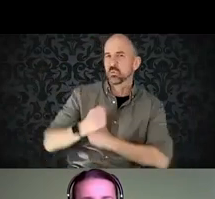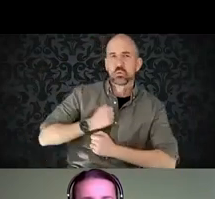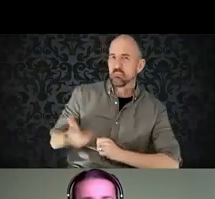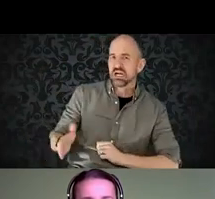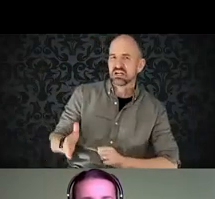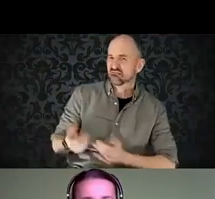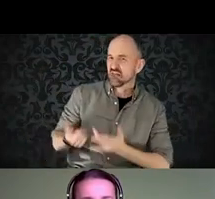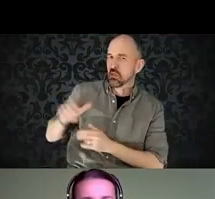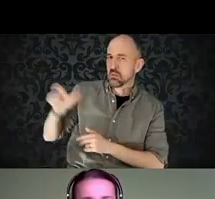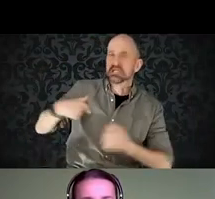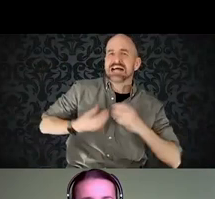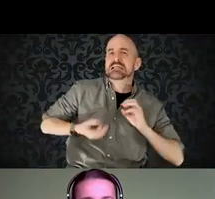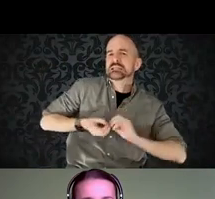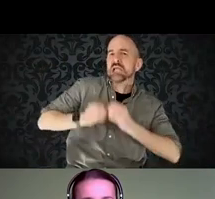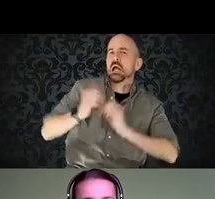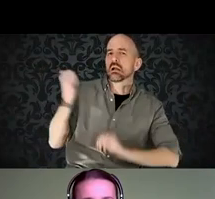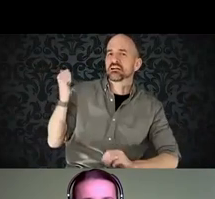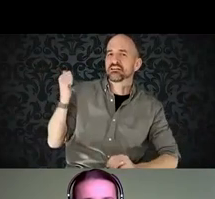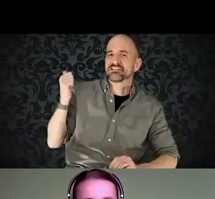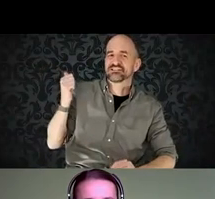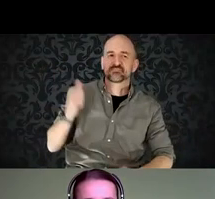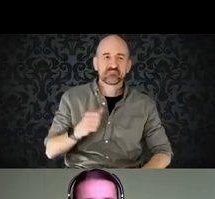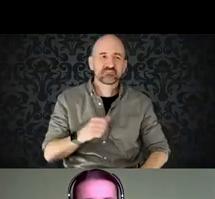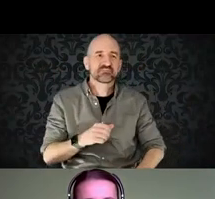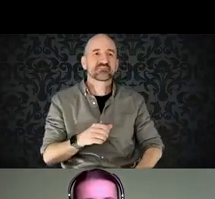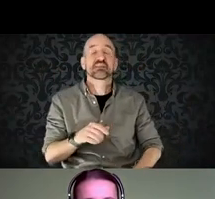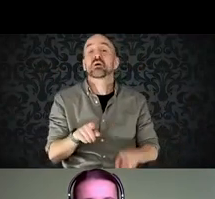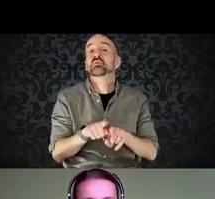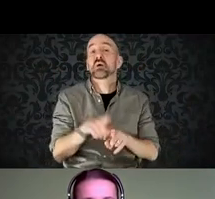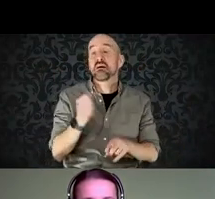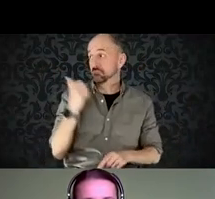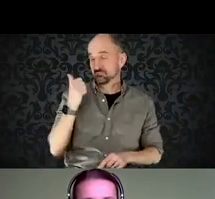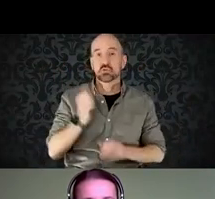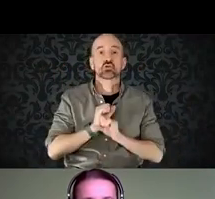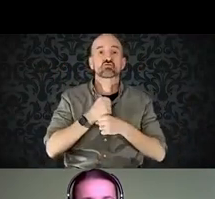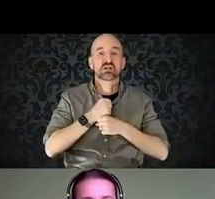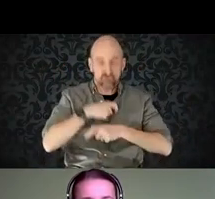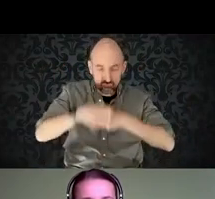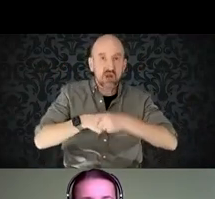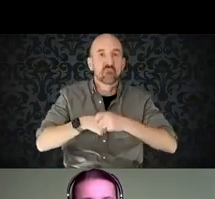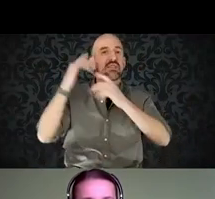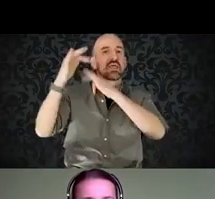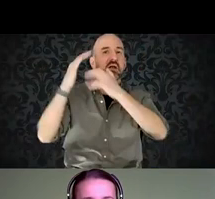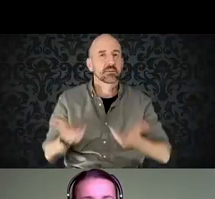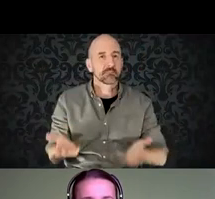with information and imagery, which is mentally draining, so when we spend time outdoors we really notice how much better